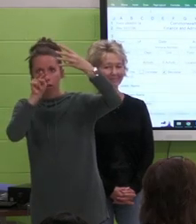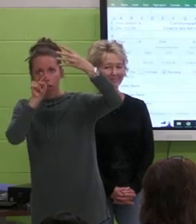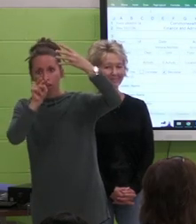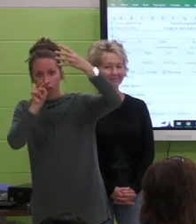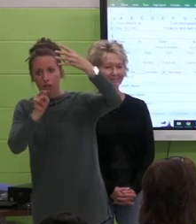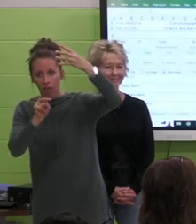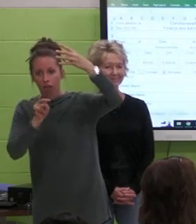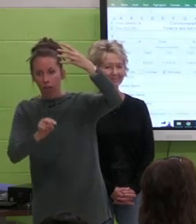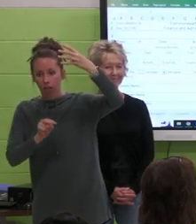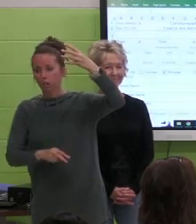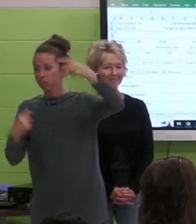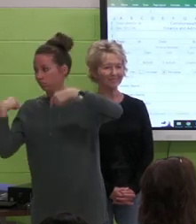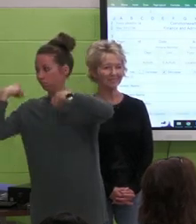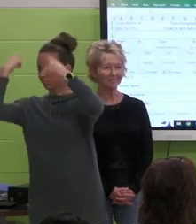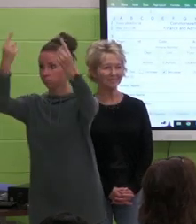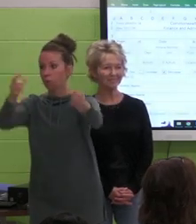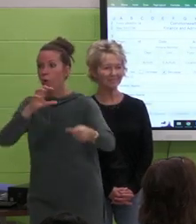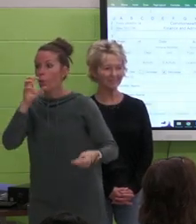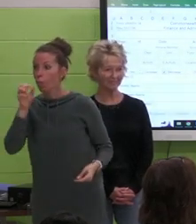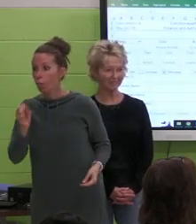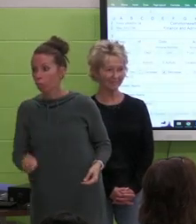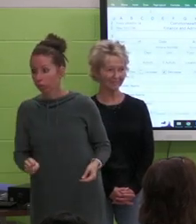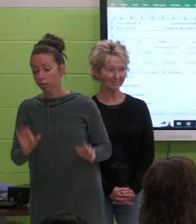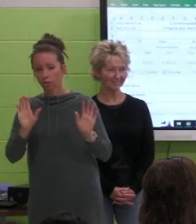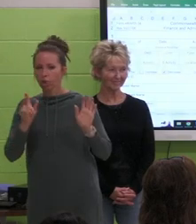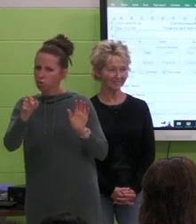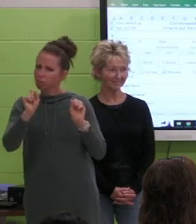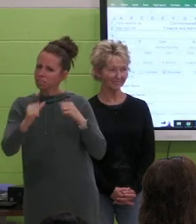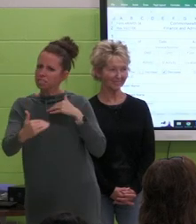your dprs that are in there please don't think you can't submit anymore because we're working